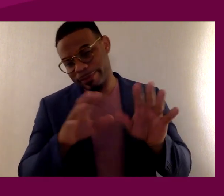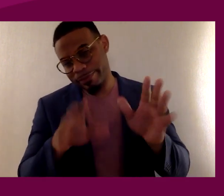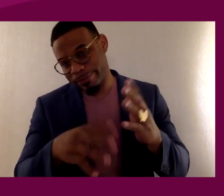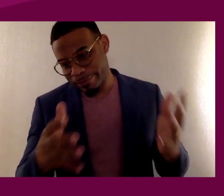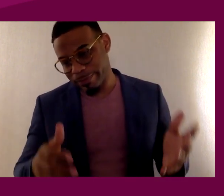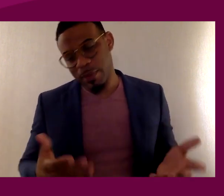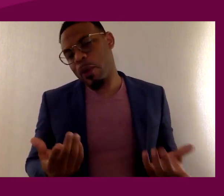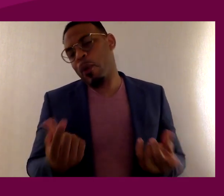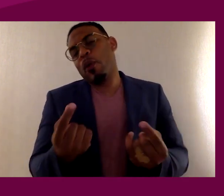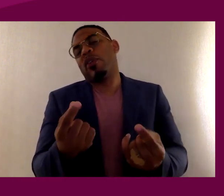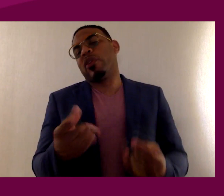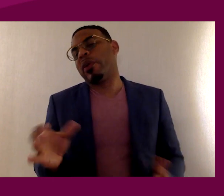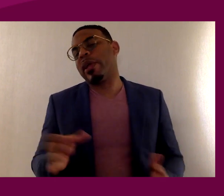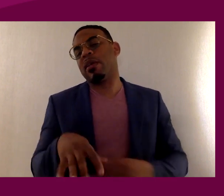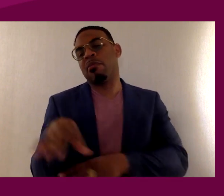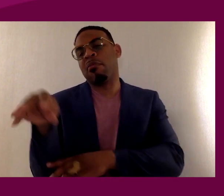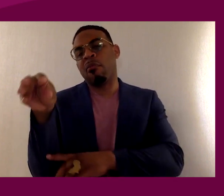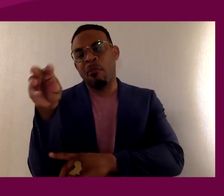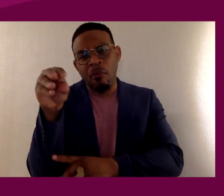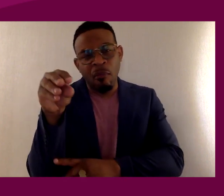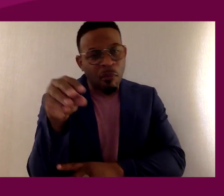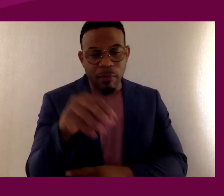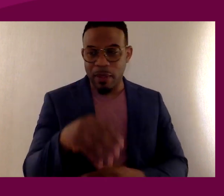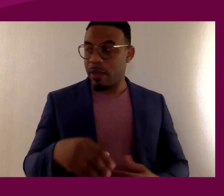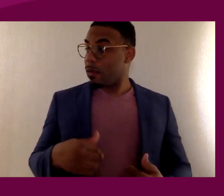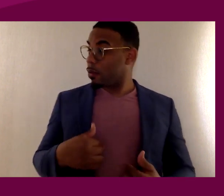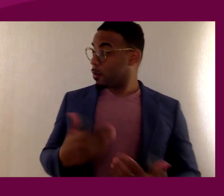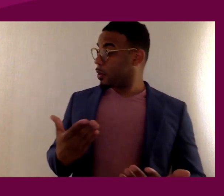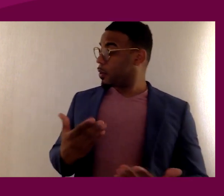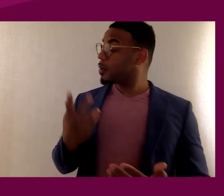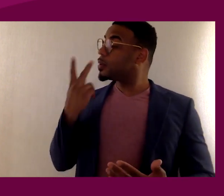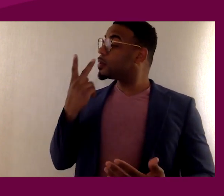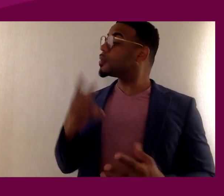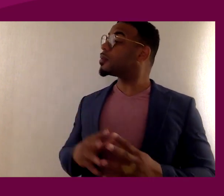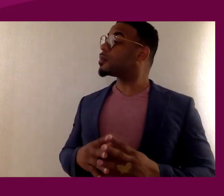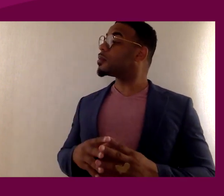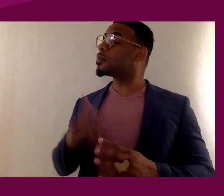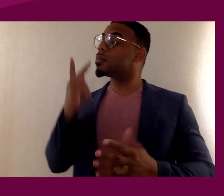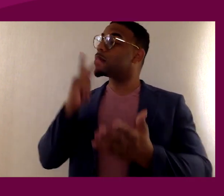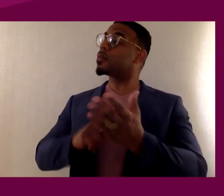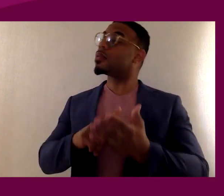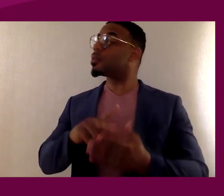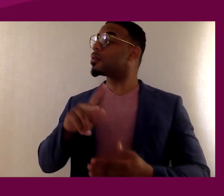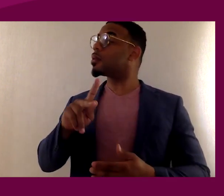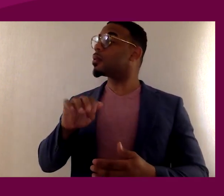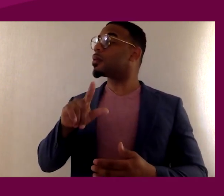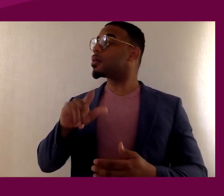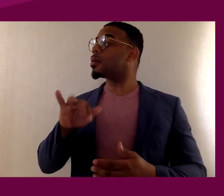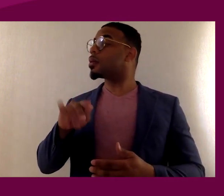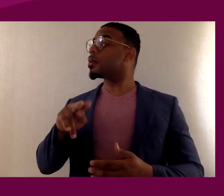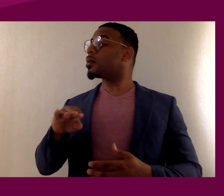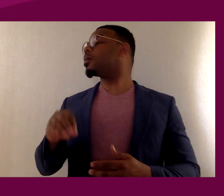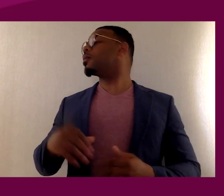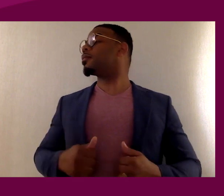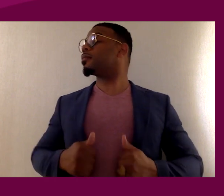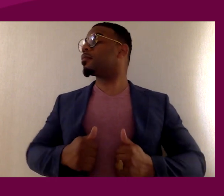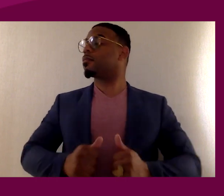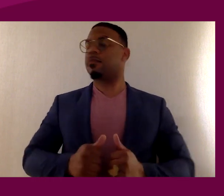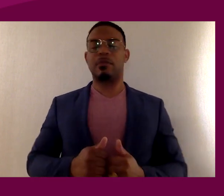cars show up of course. What are you doing here? Well, we're here here to see Secretary Califano